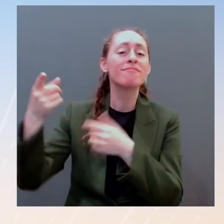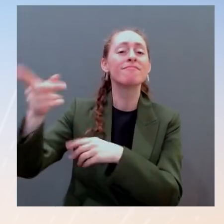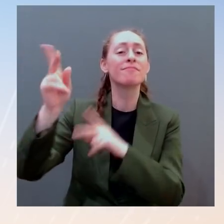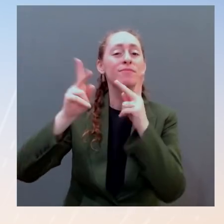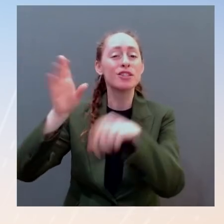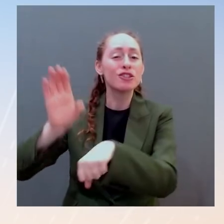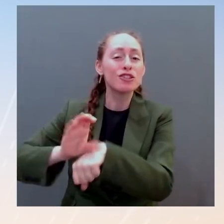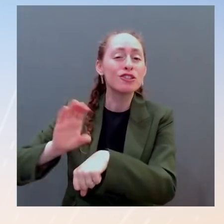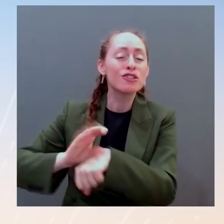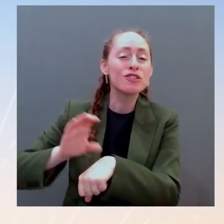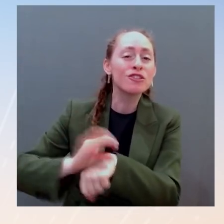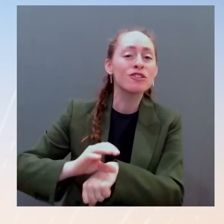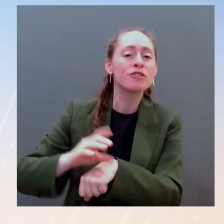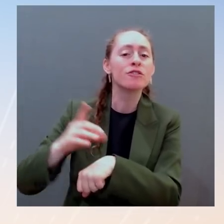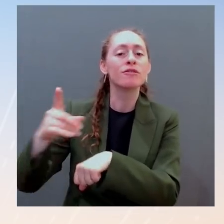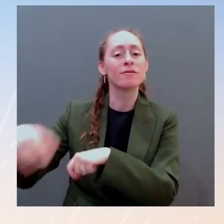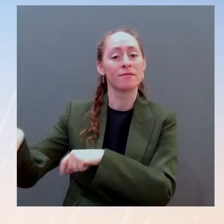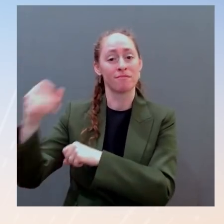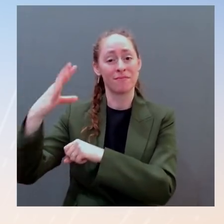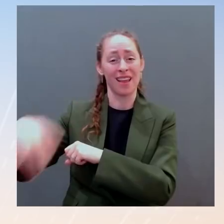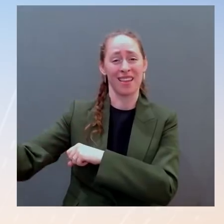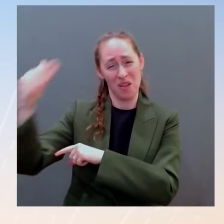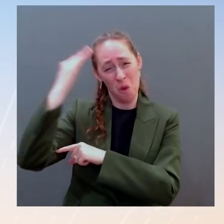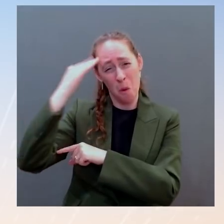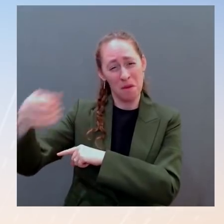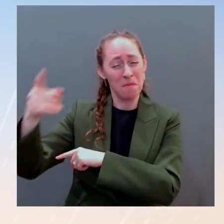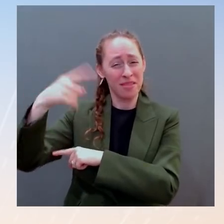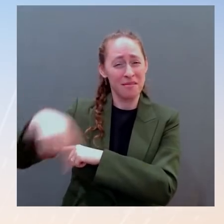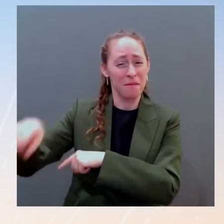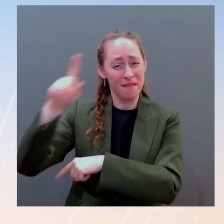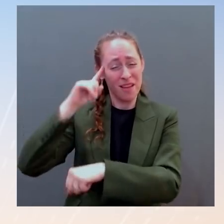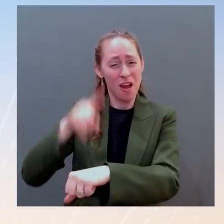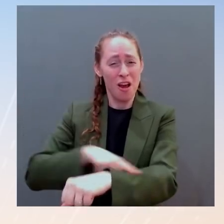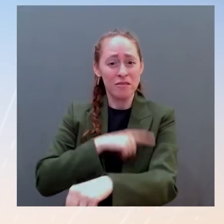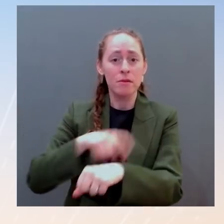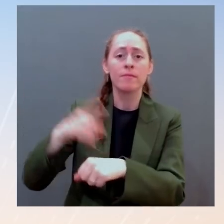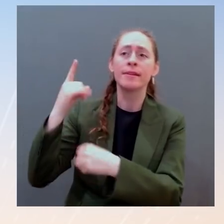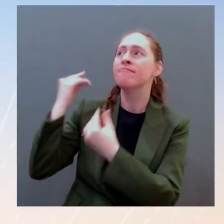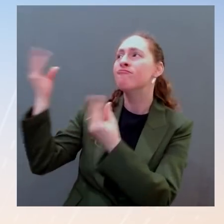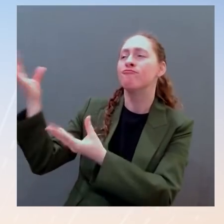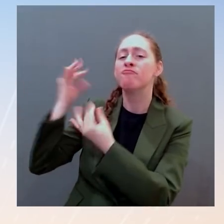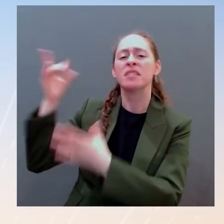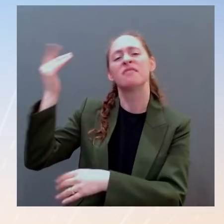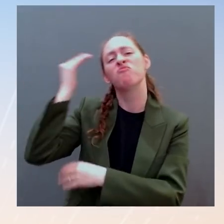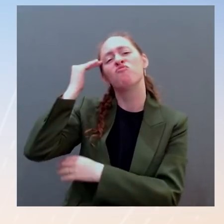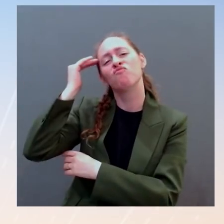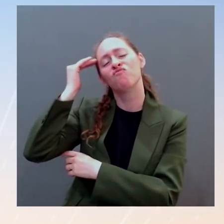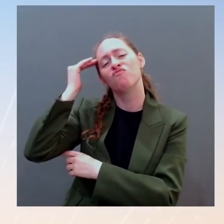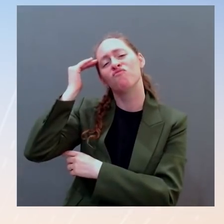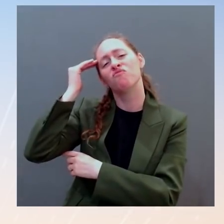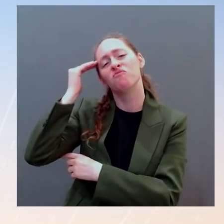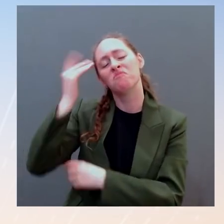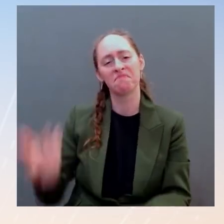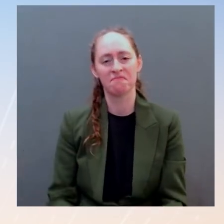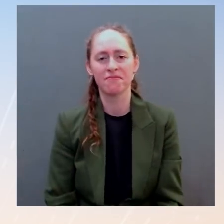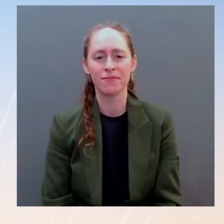and they often tell him about how these -- how the rising costs impact his life. So I would say that he stays abreast of these changes